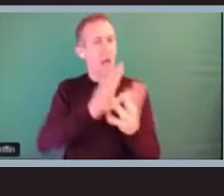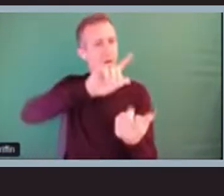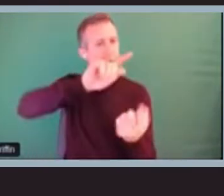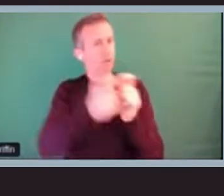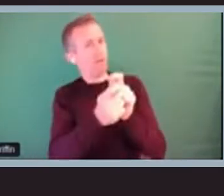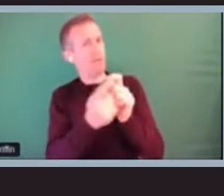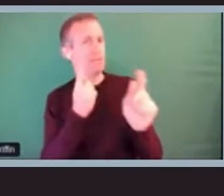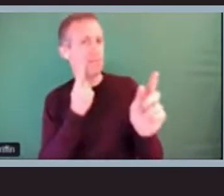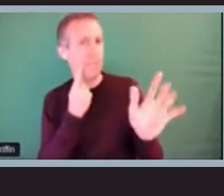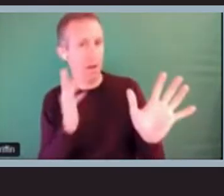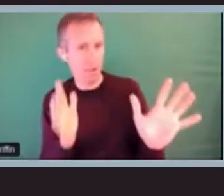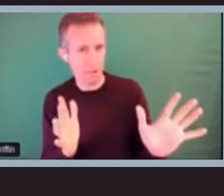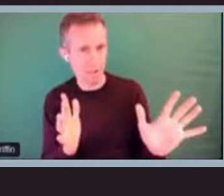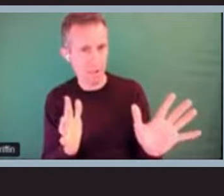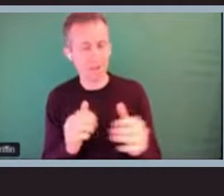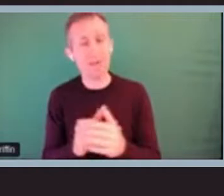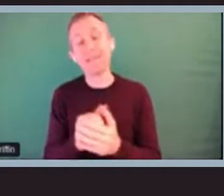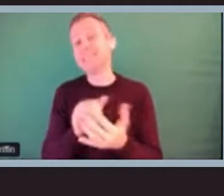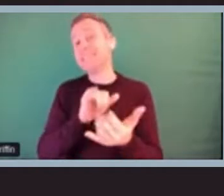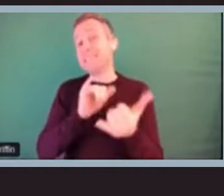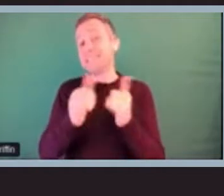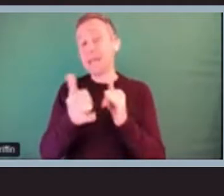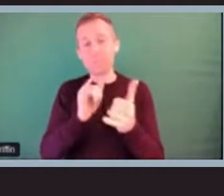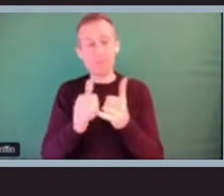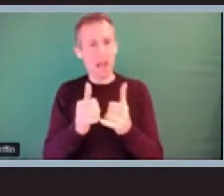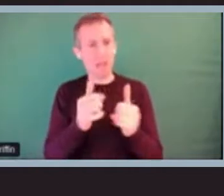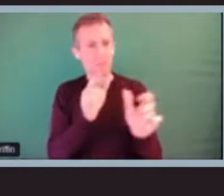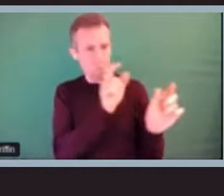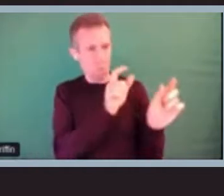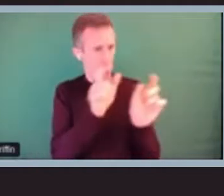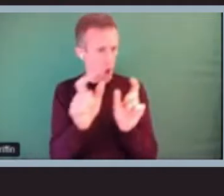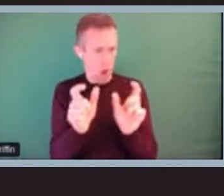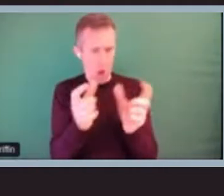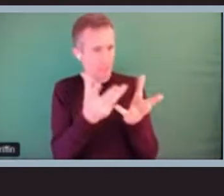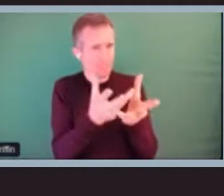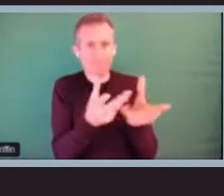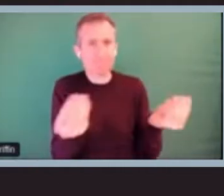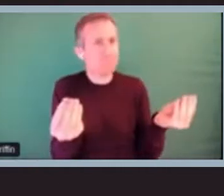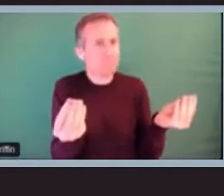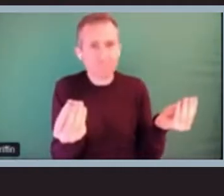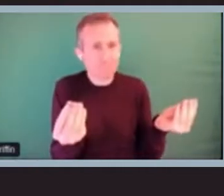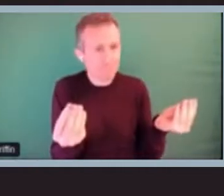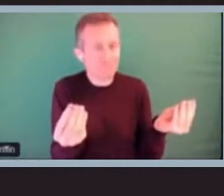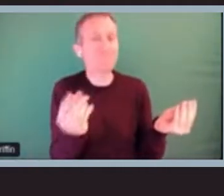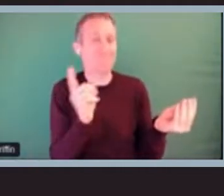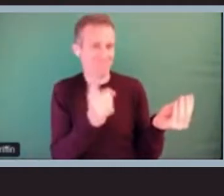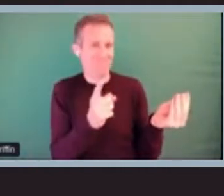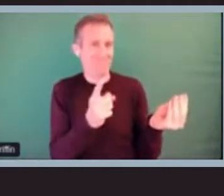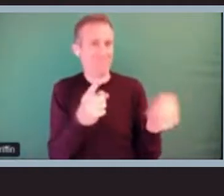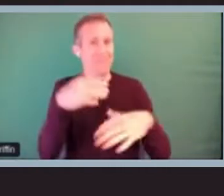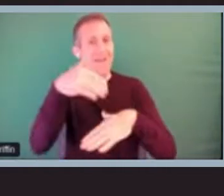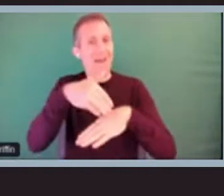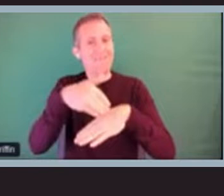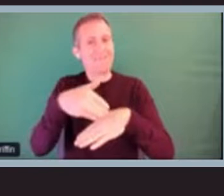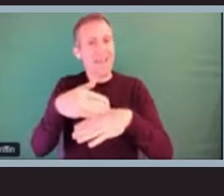Missing or poorly composed alternative text is one of the top accessibility issues affecting learning content at my University.